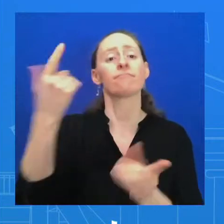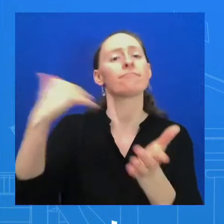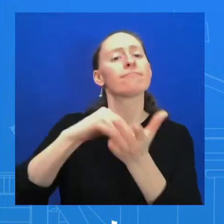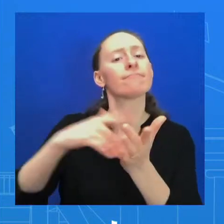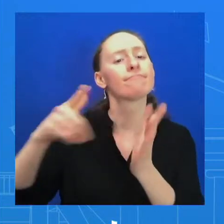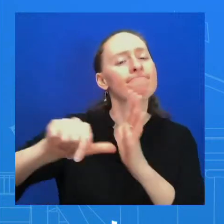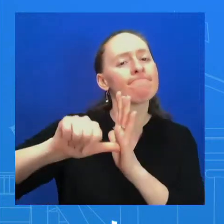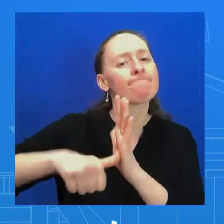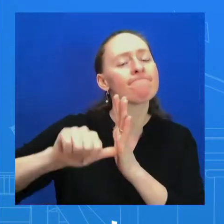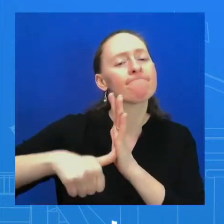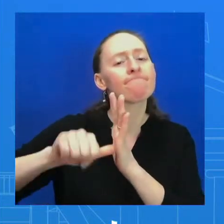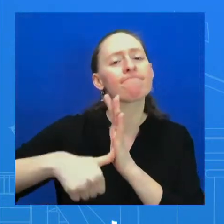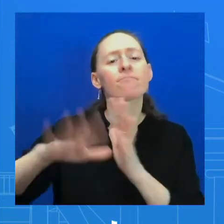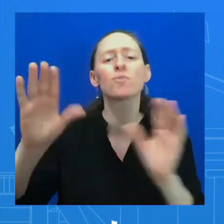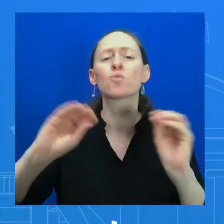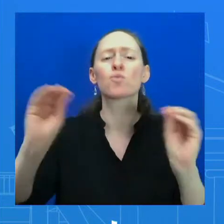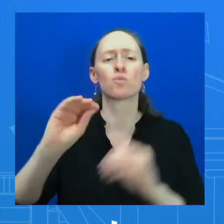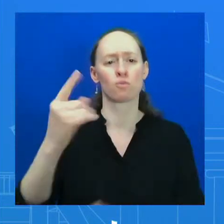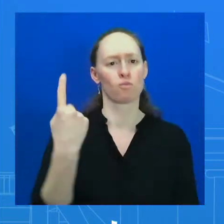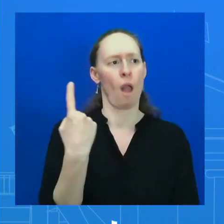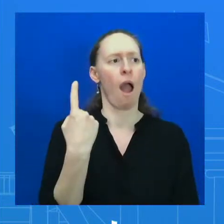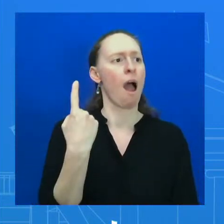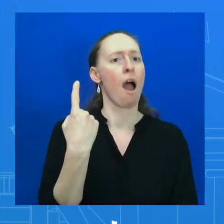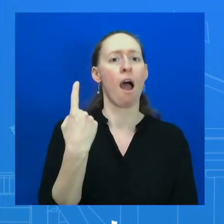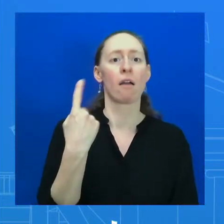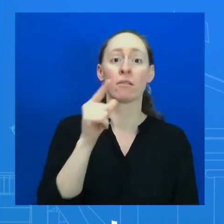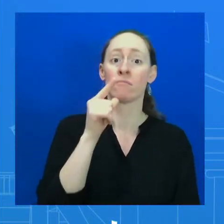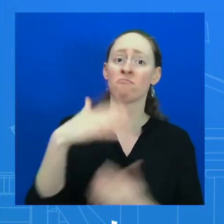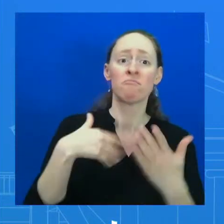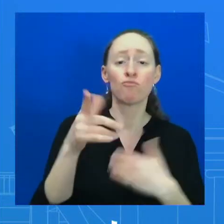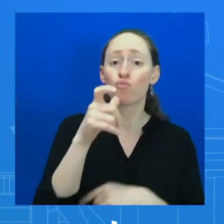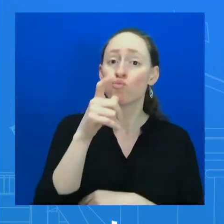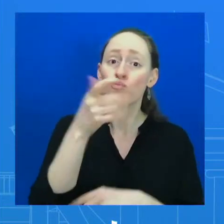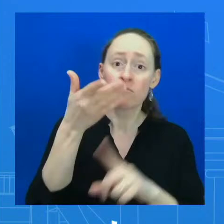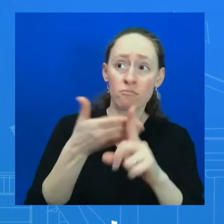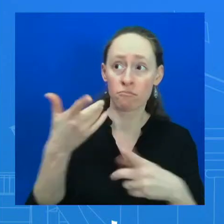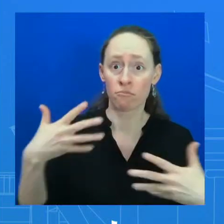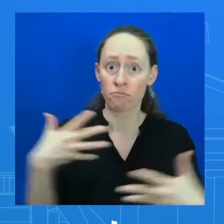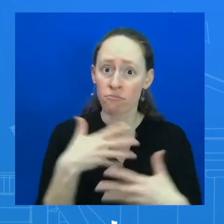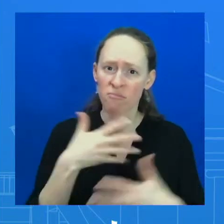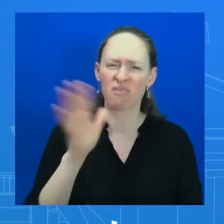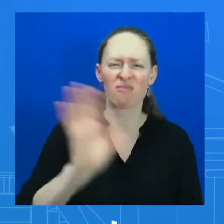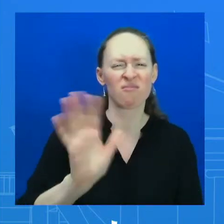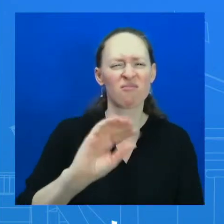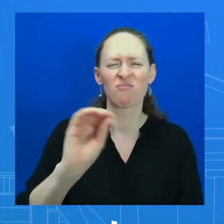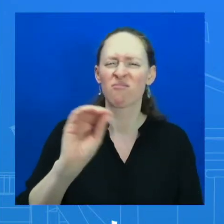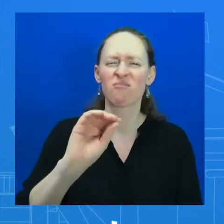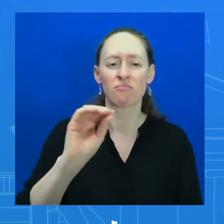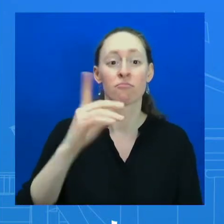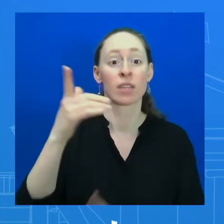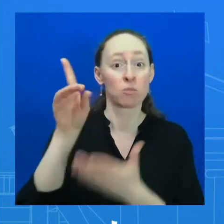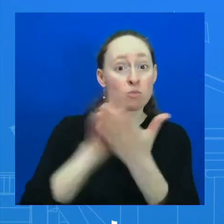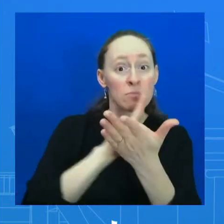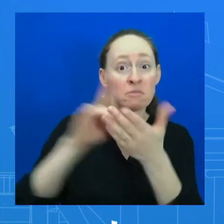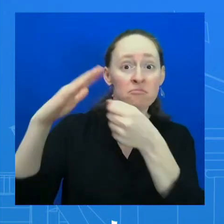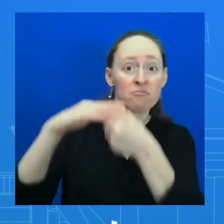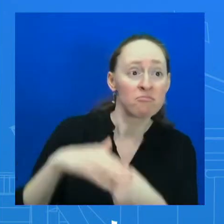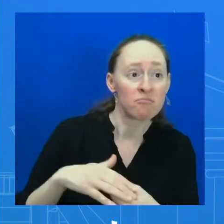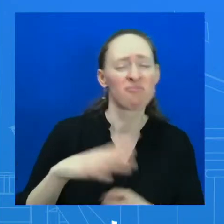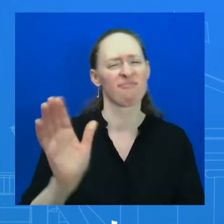nor be subjected to violence or discrimination. It is wrong. We will continue to work to advance respect for human rights